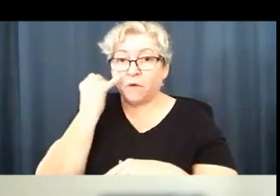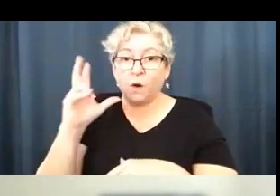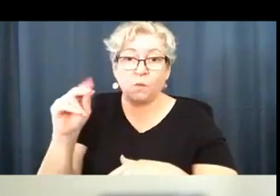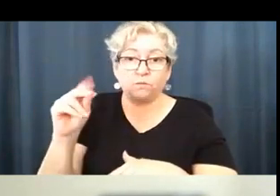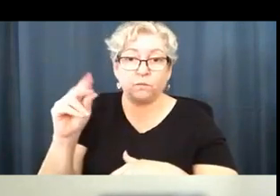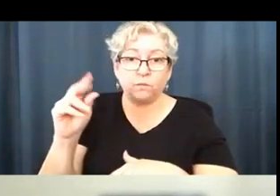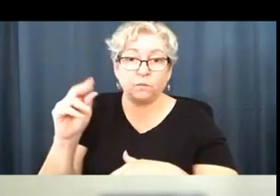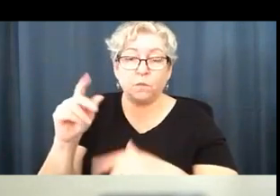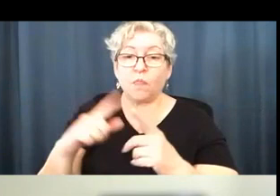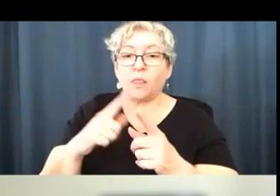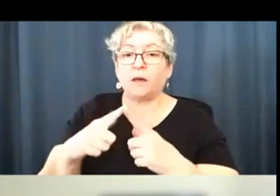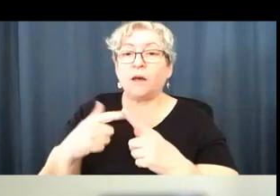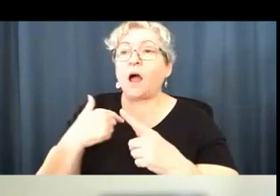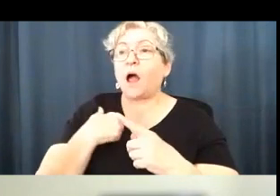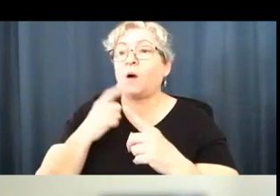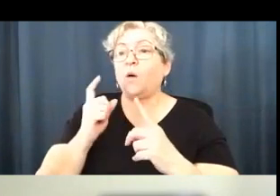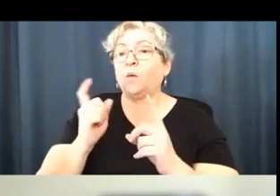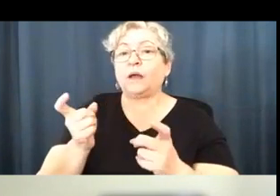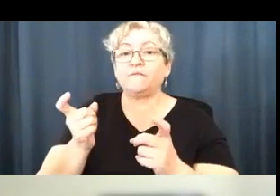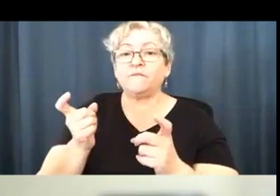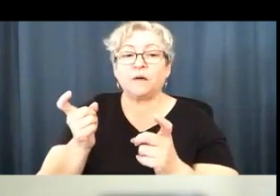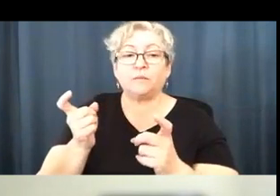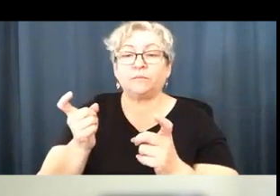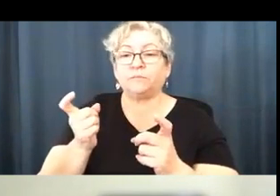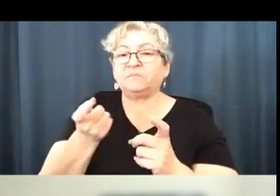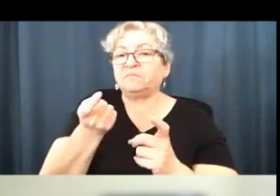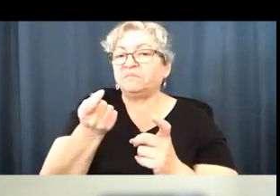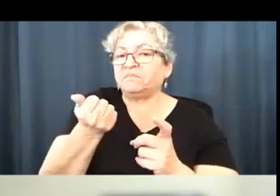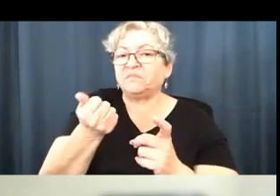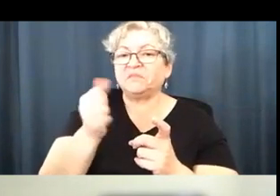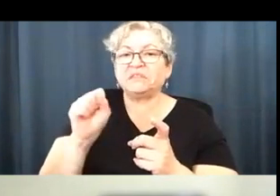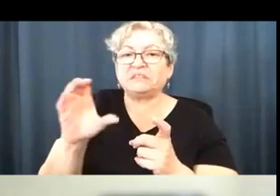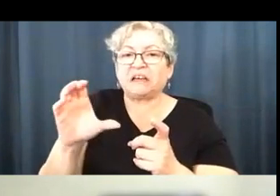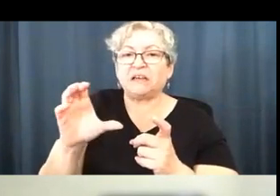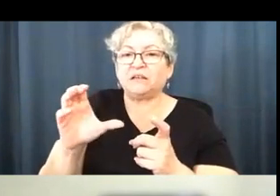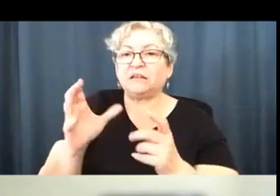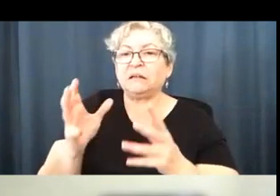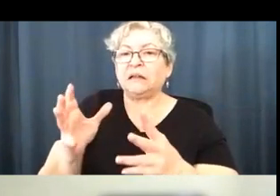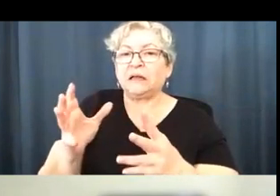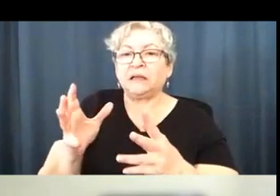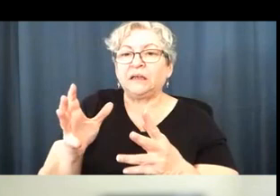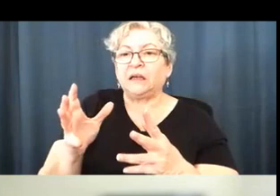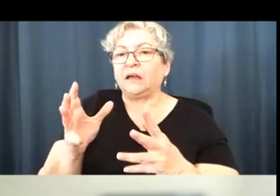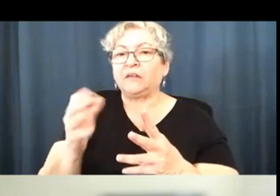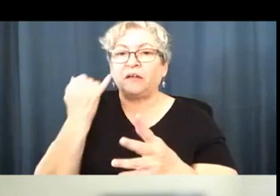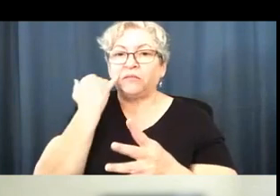I will give them just a about a couple of seconds they wanna unmute themselves and ask a pretentious questions while we're here.